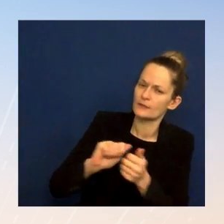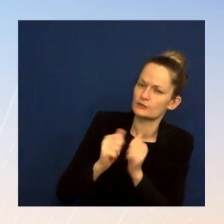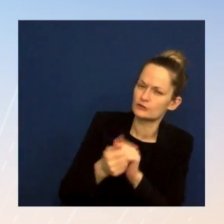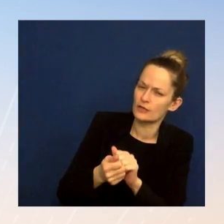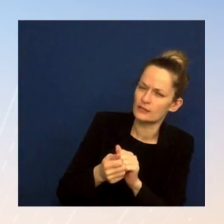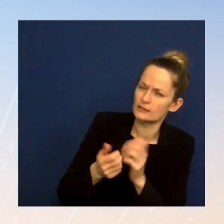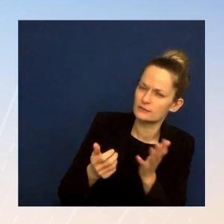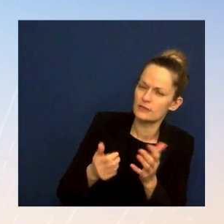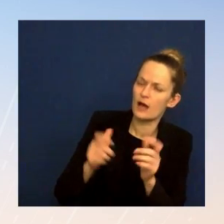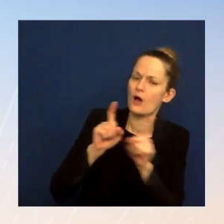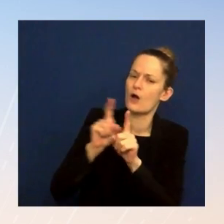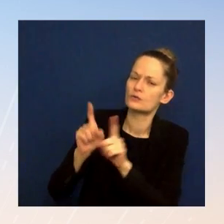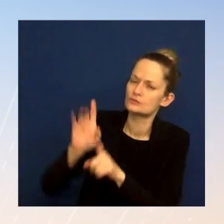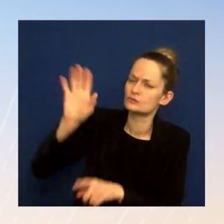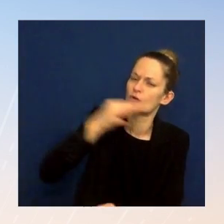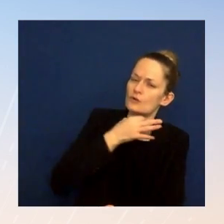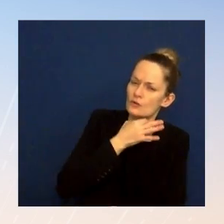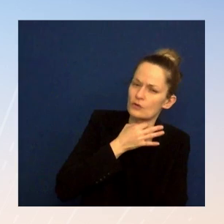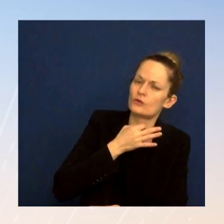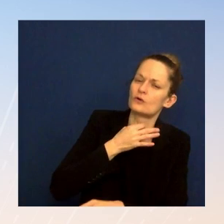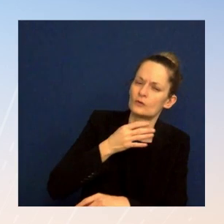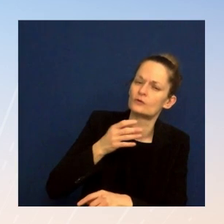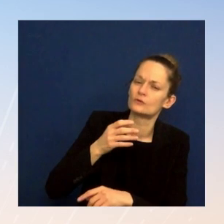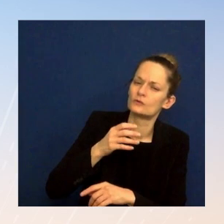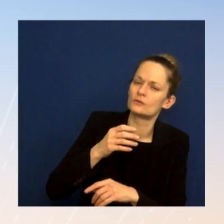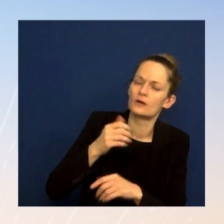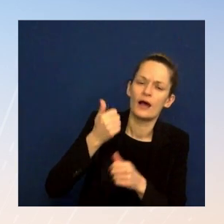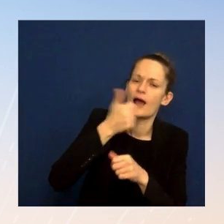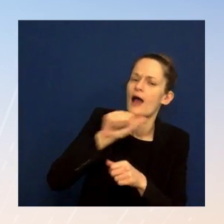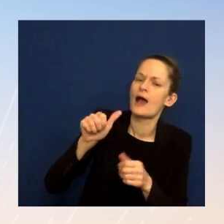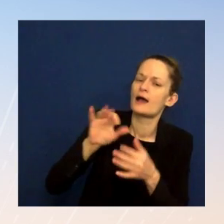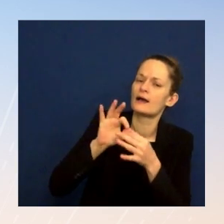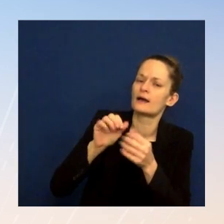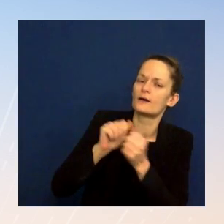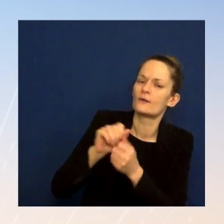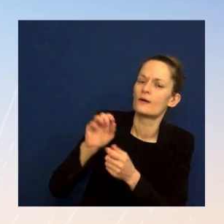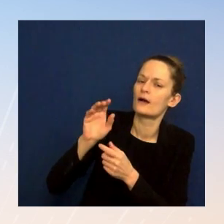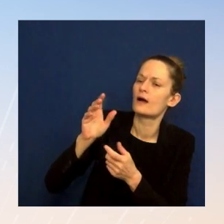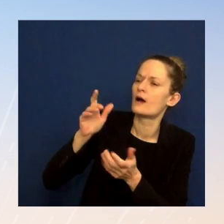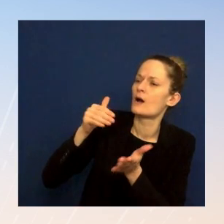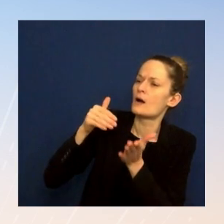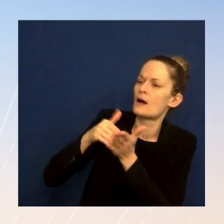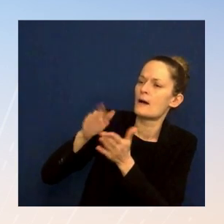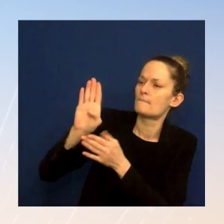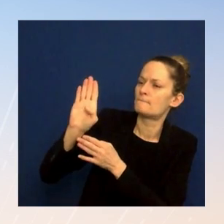and open to legal challenges? Are you guys going to stick with that? Ms. Psaki: So, on the first part of your question,